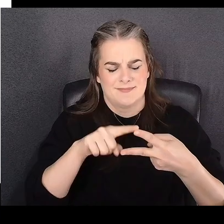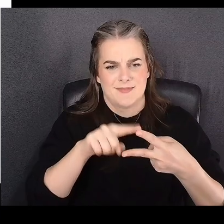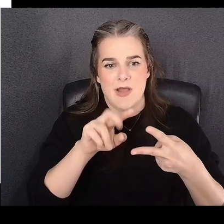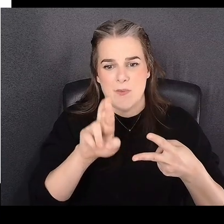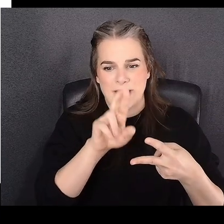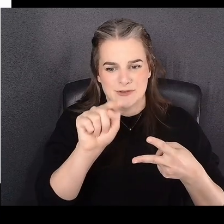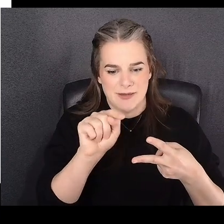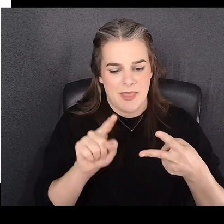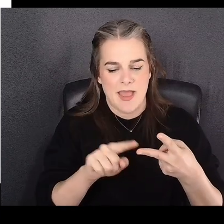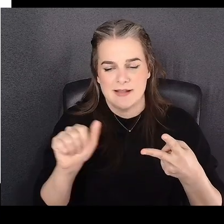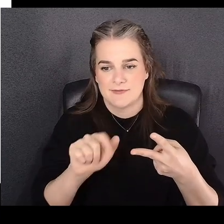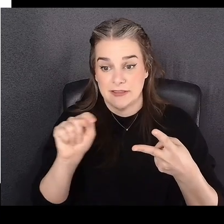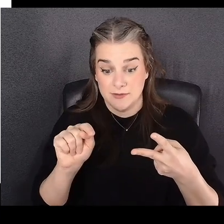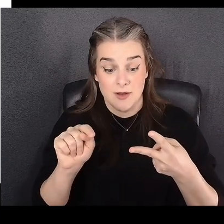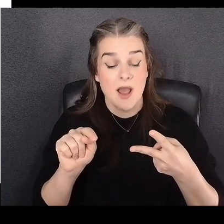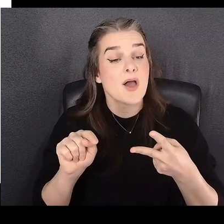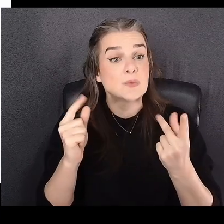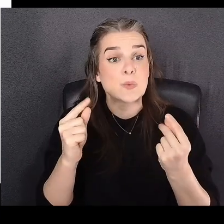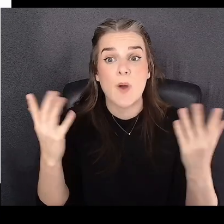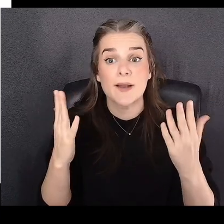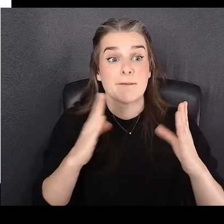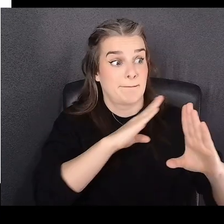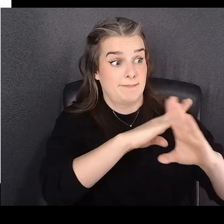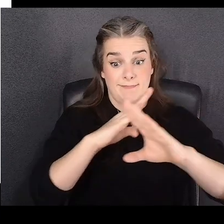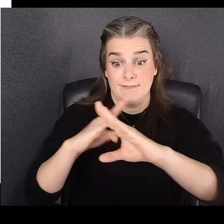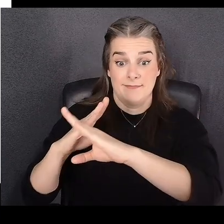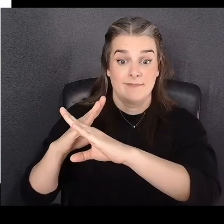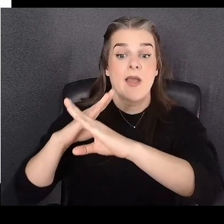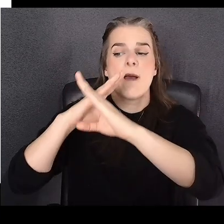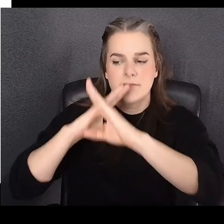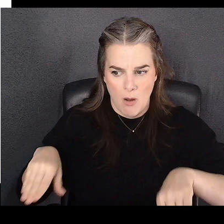aim to remove barriers and promote independence for the individual.